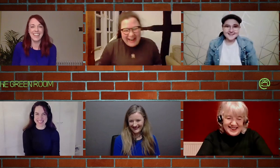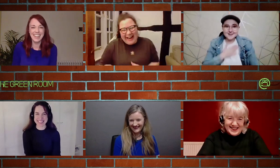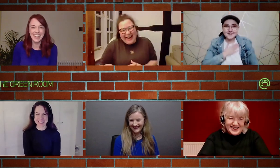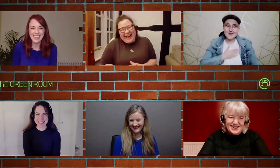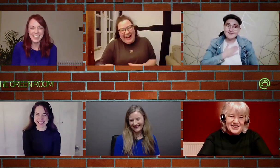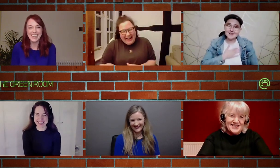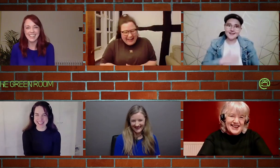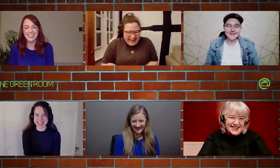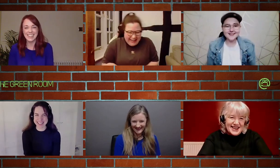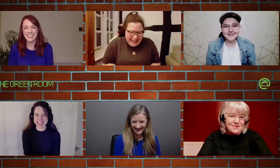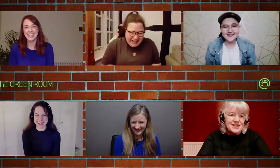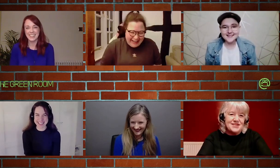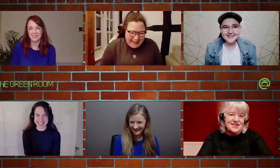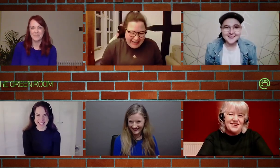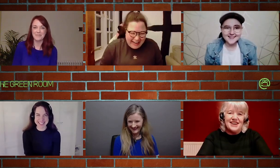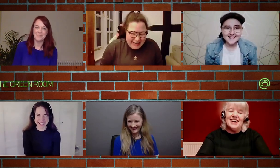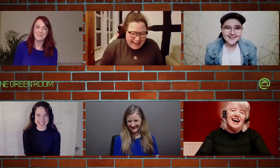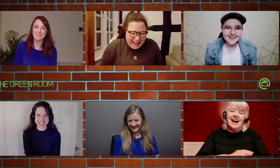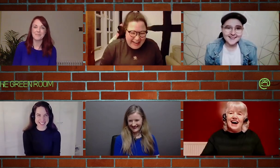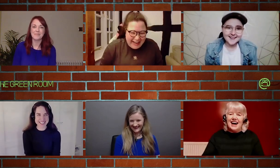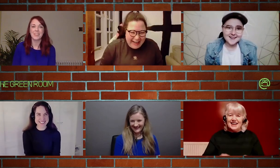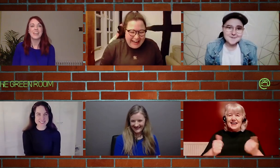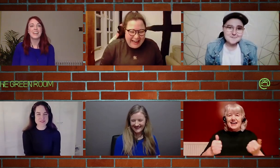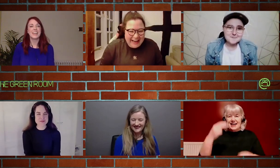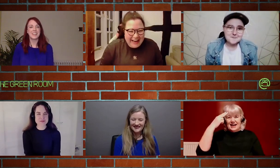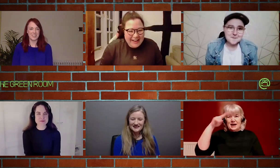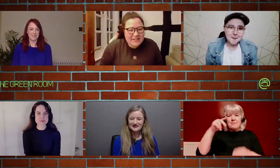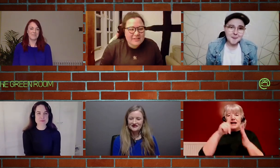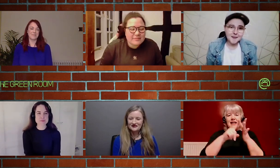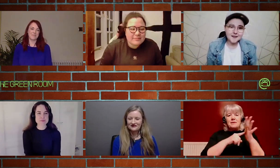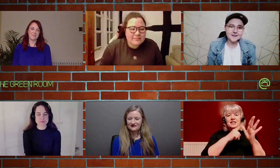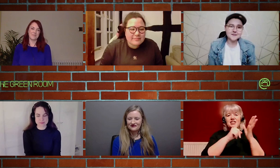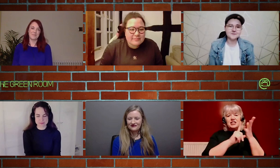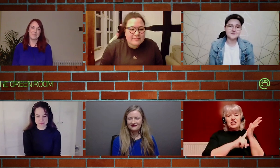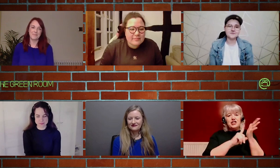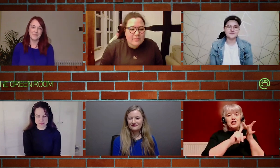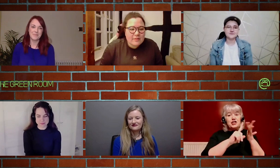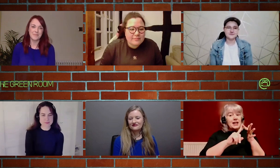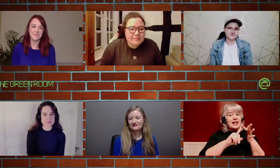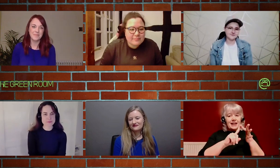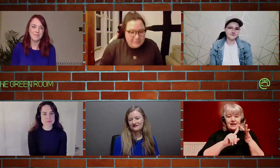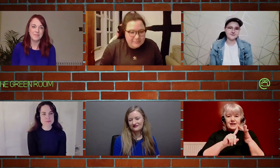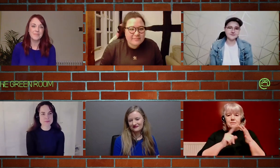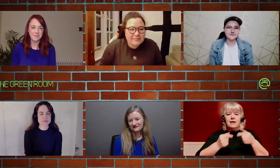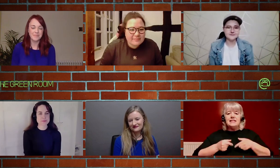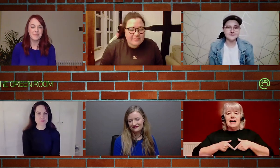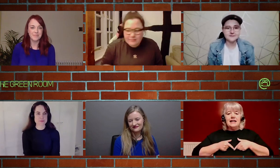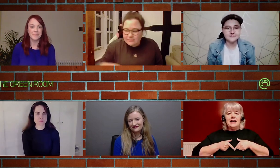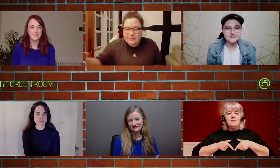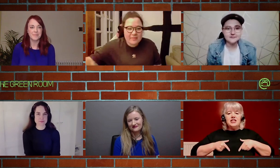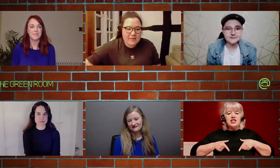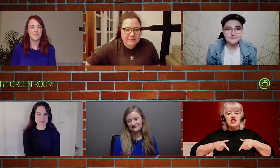It's Julie. I'm so sorry. Julie Thompson: My name is Julie. My sign name is